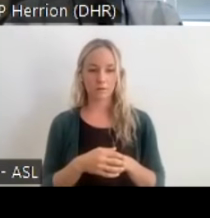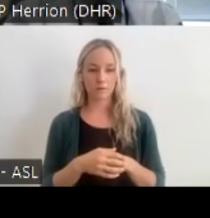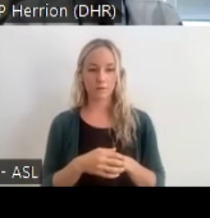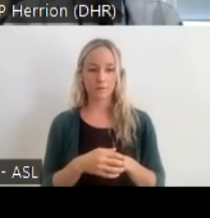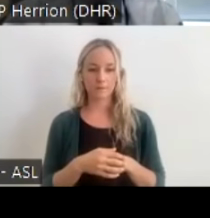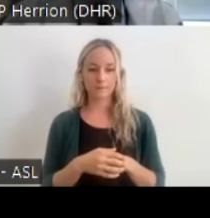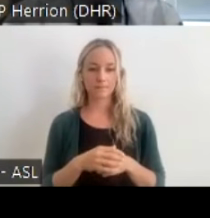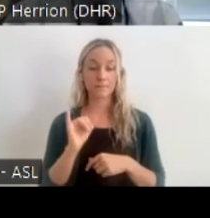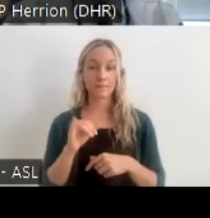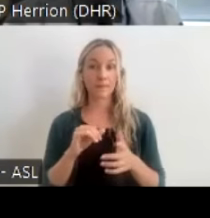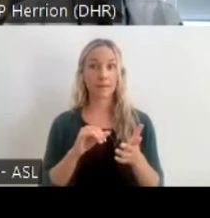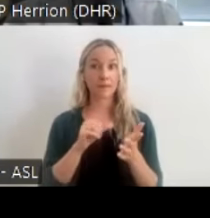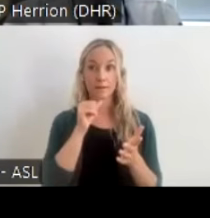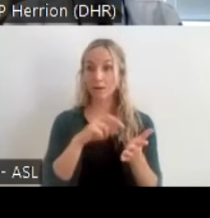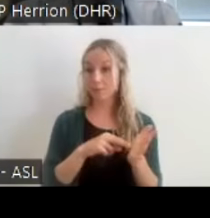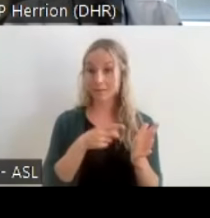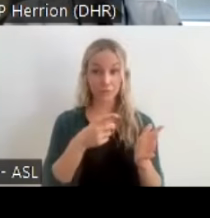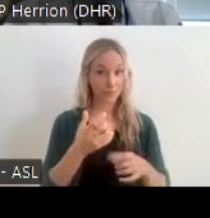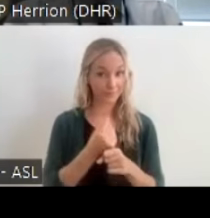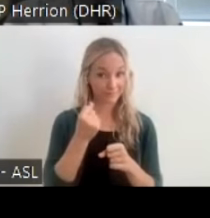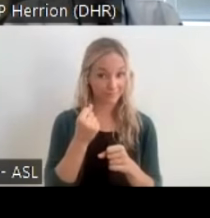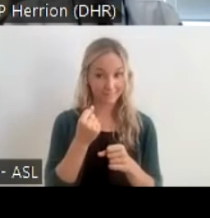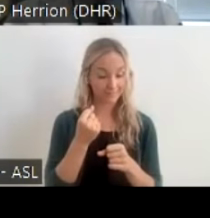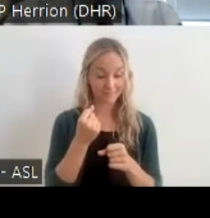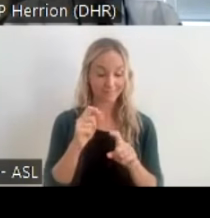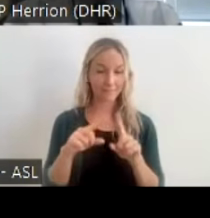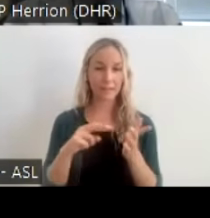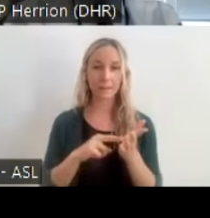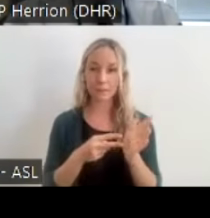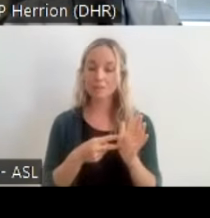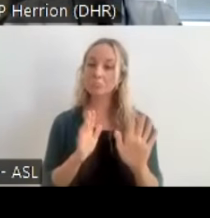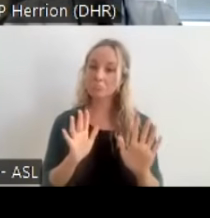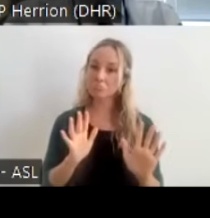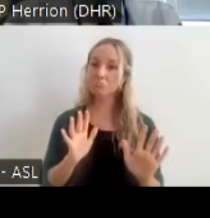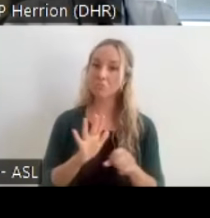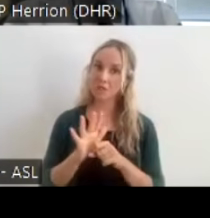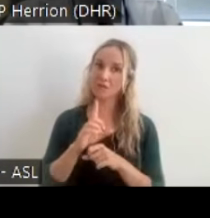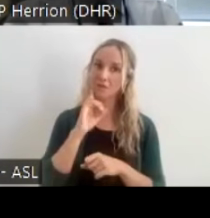allegations in the complaint to have an attorney from our prosecutions unit prosecute